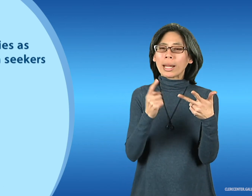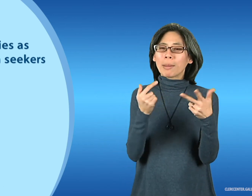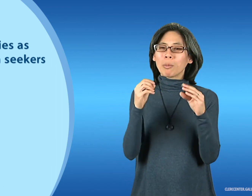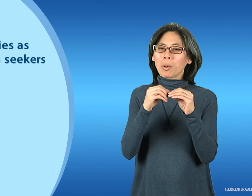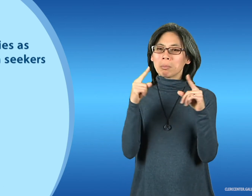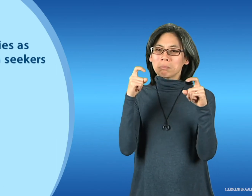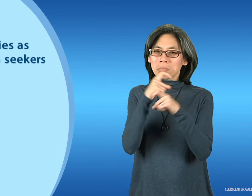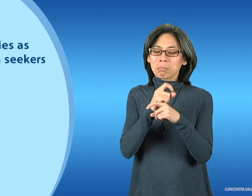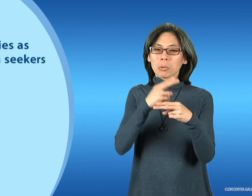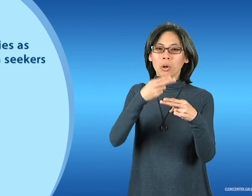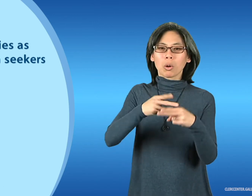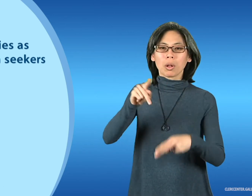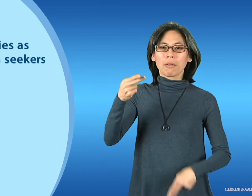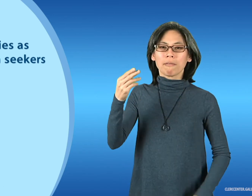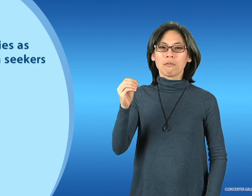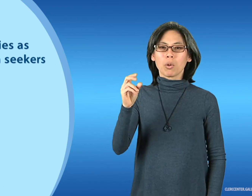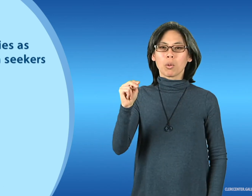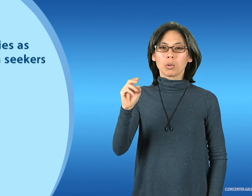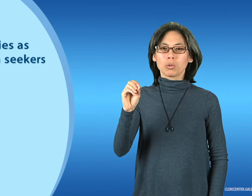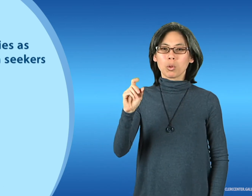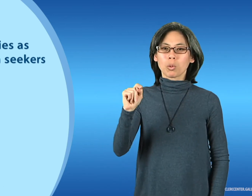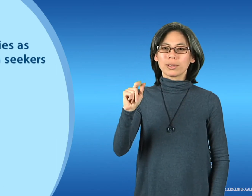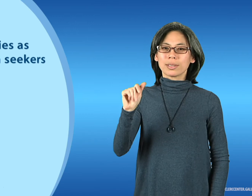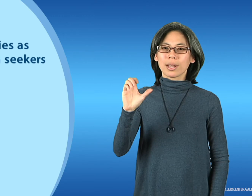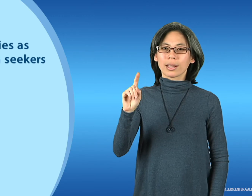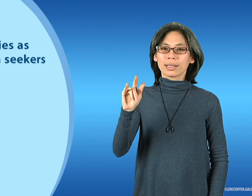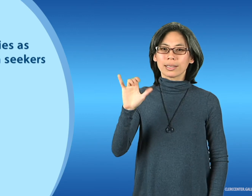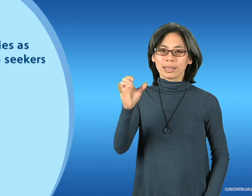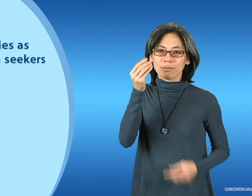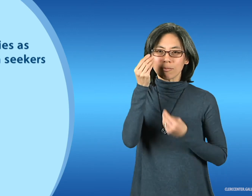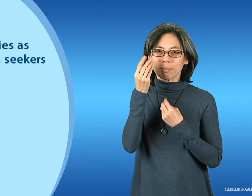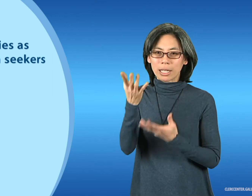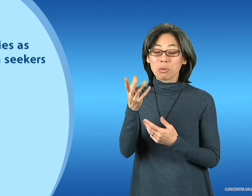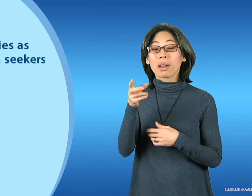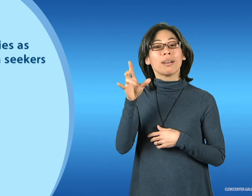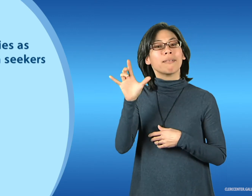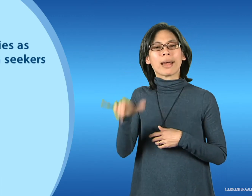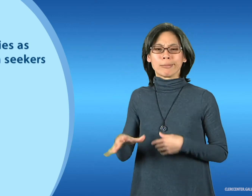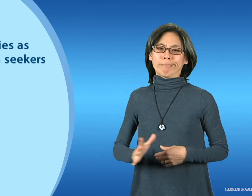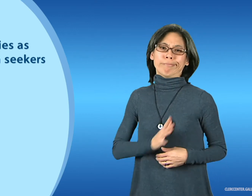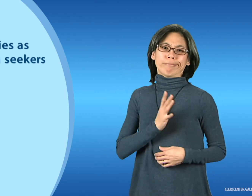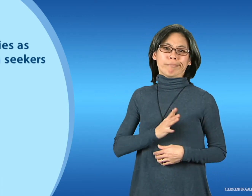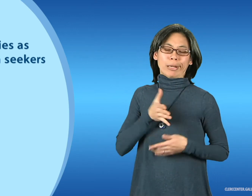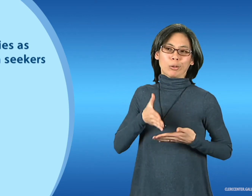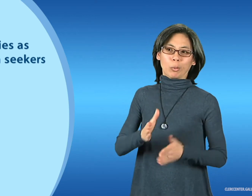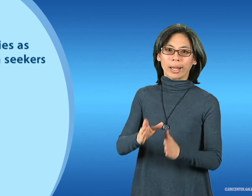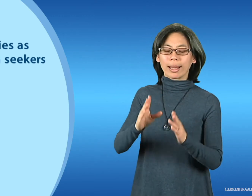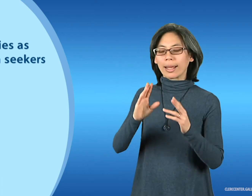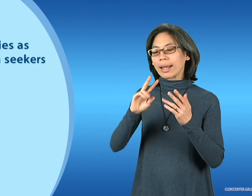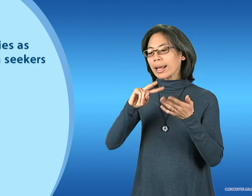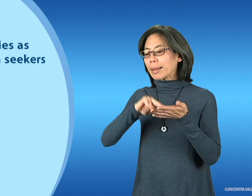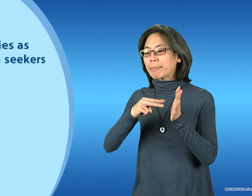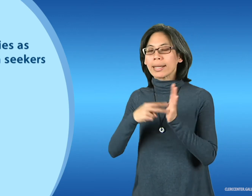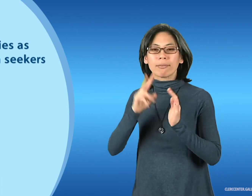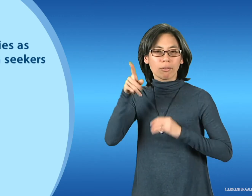Another type of information, phonotactic information, which is just a fancy way to say phonological information,